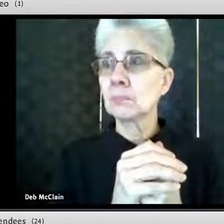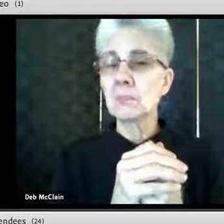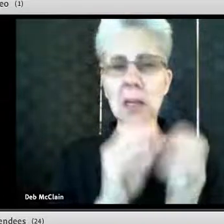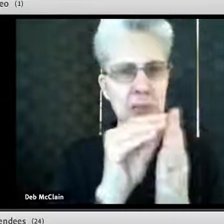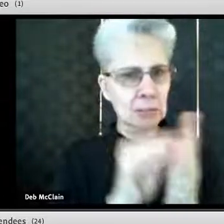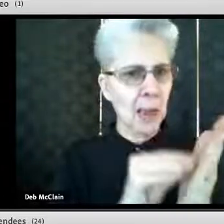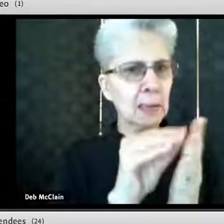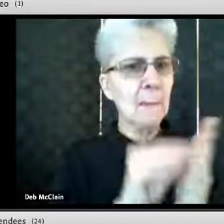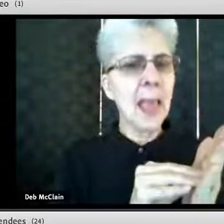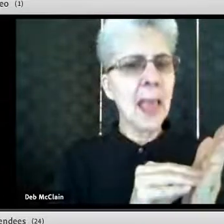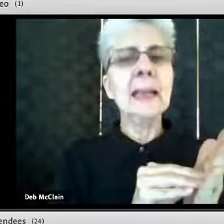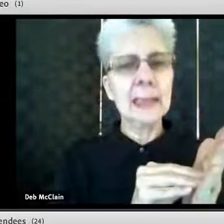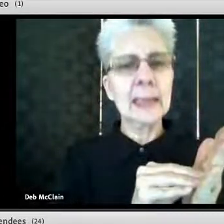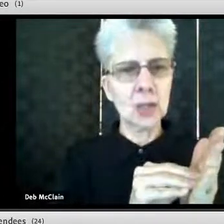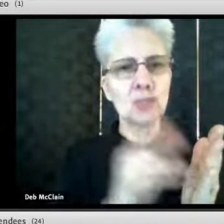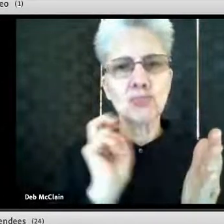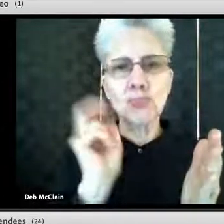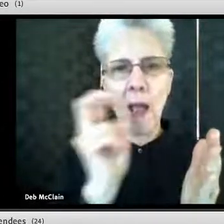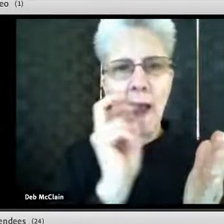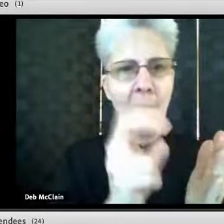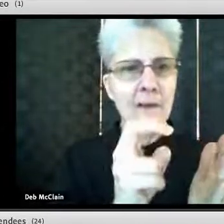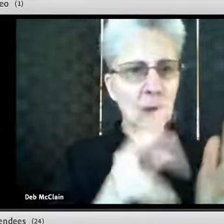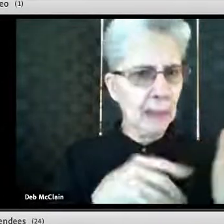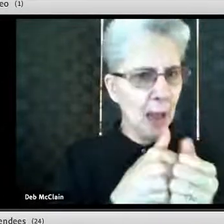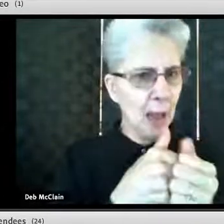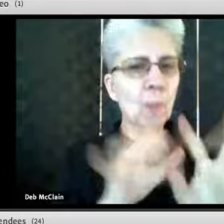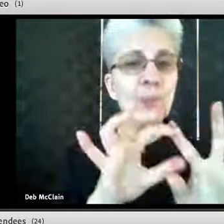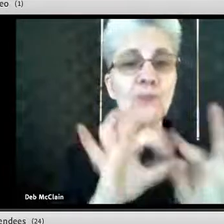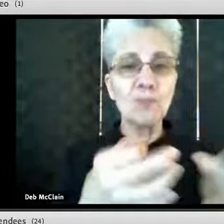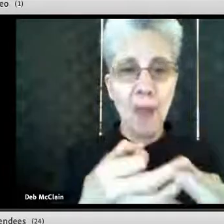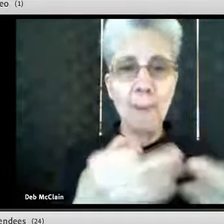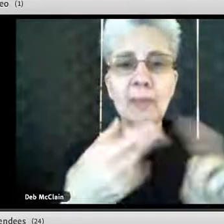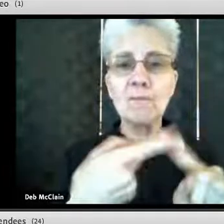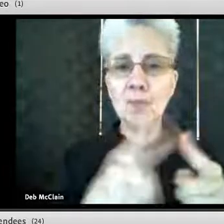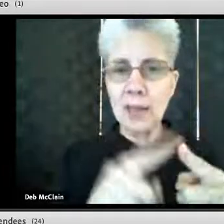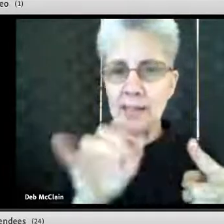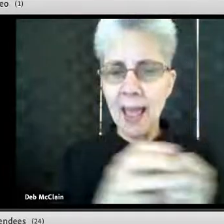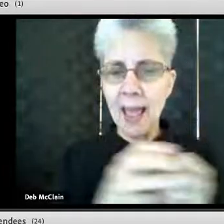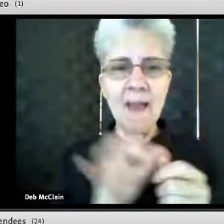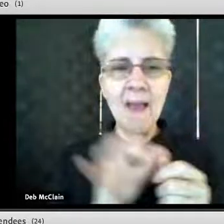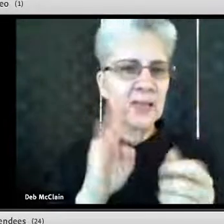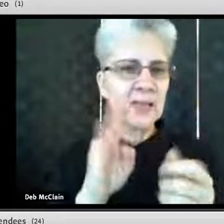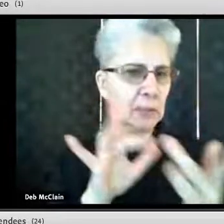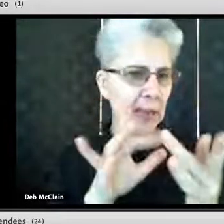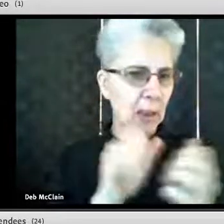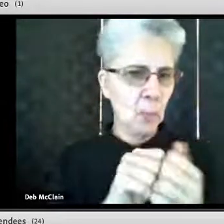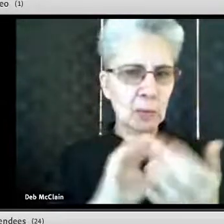Aaron is saying documenting travel, keeping up with friends and family. Facebook connect with community and local events,